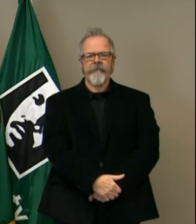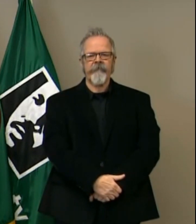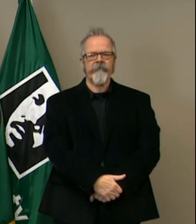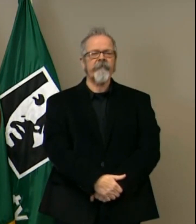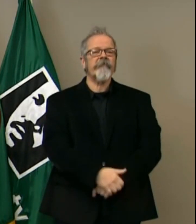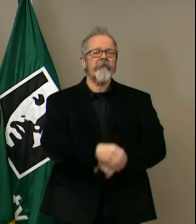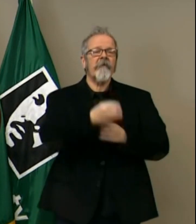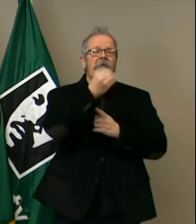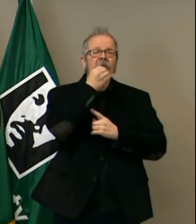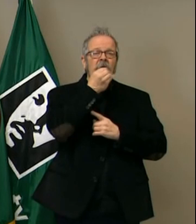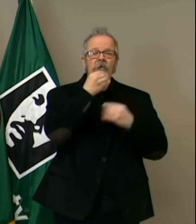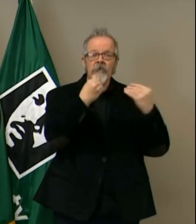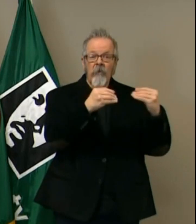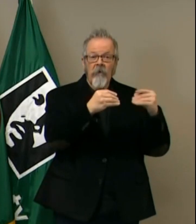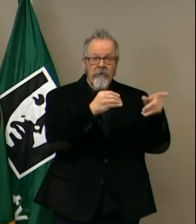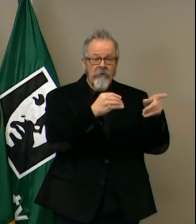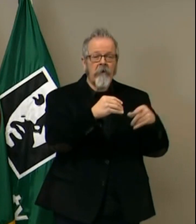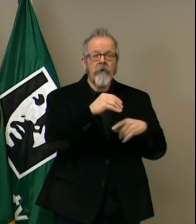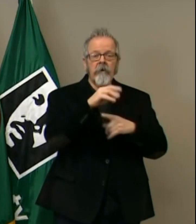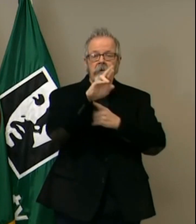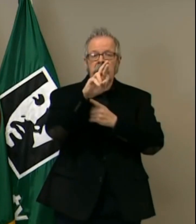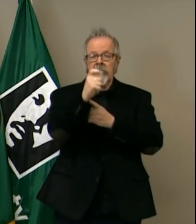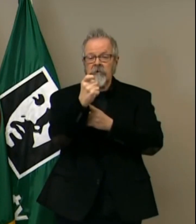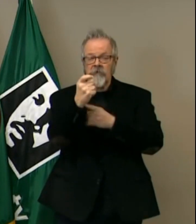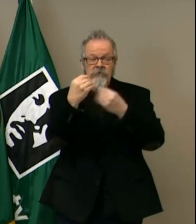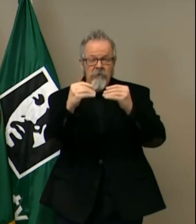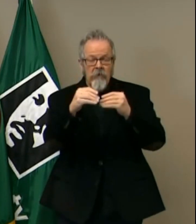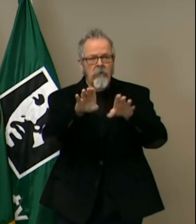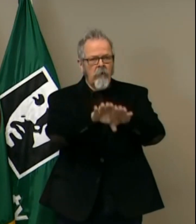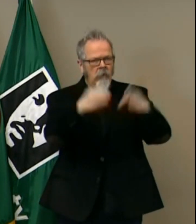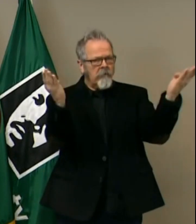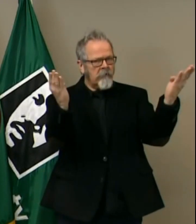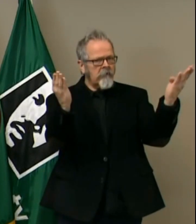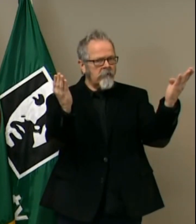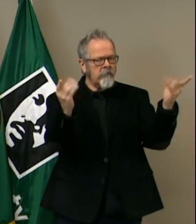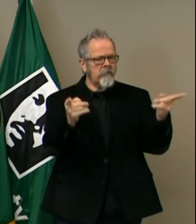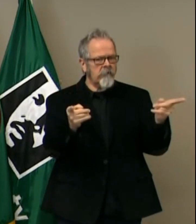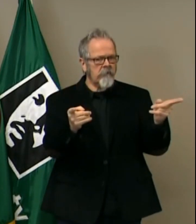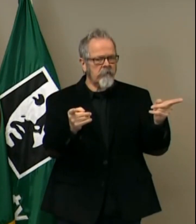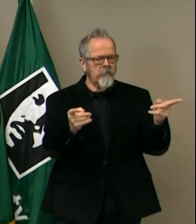role in this must designate an employer or officer to implement a social